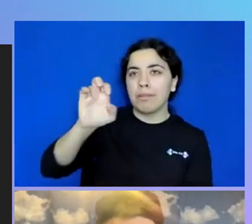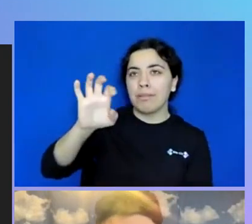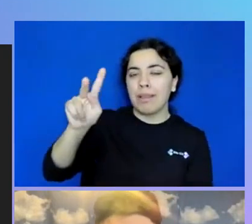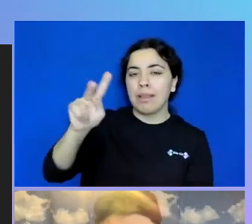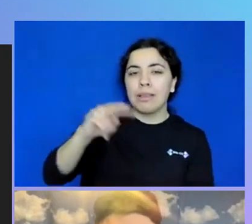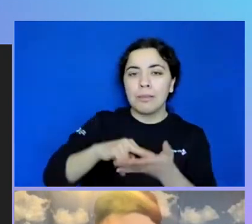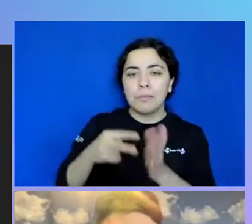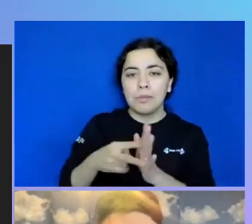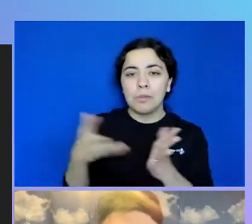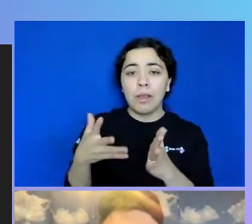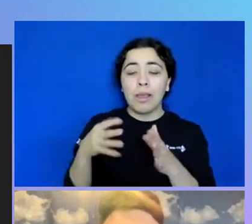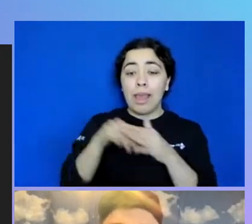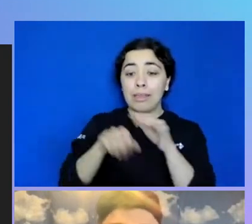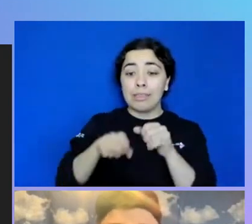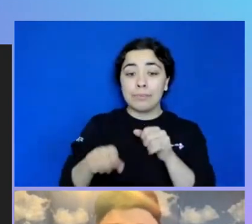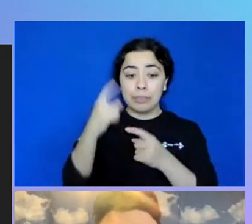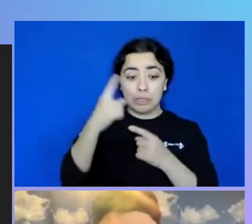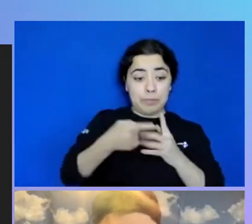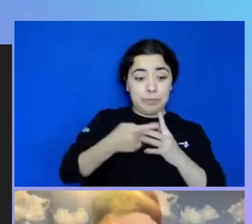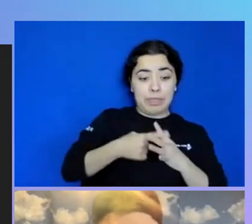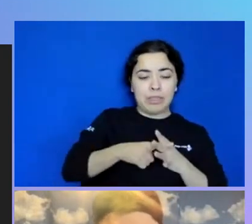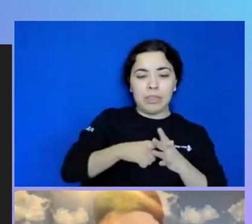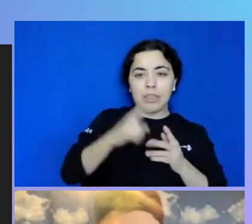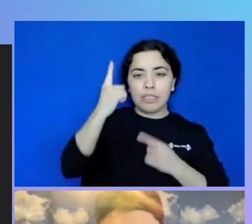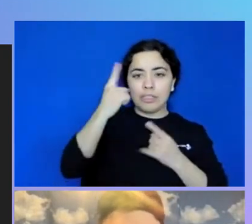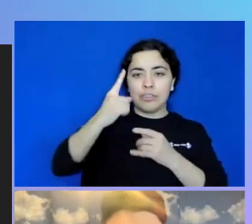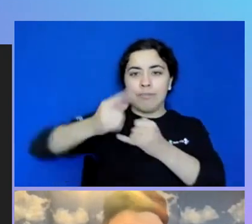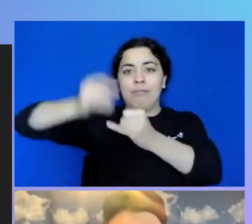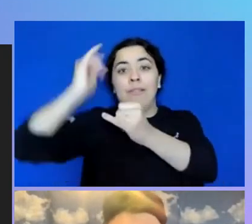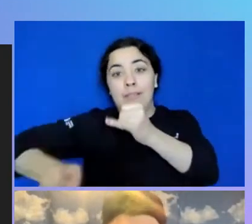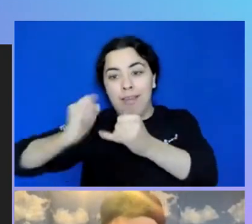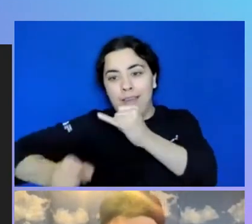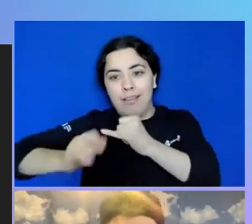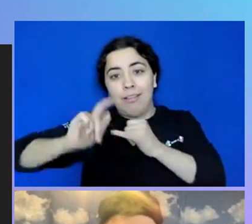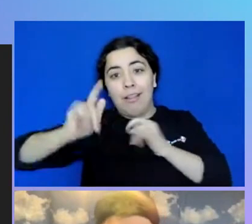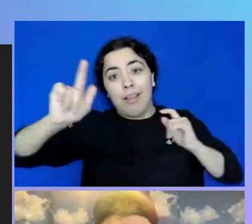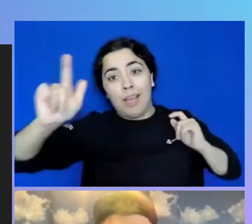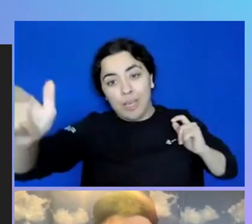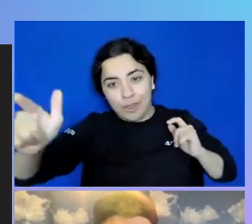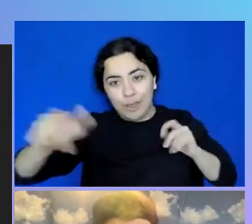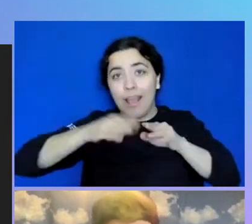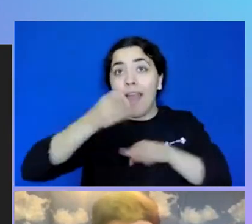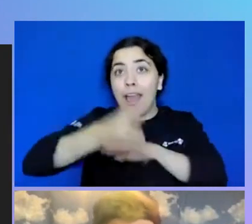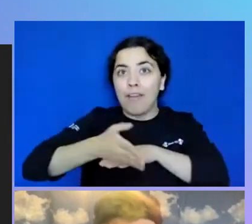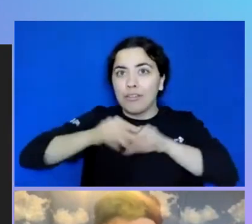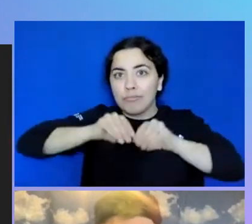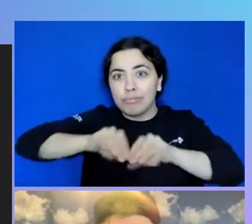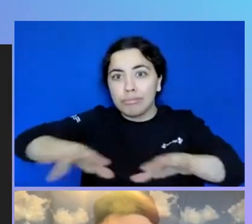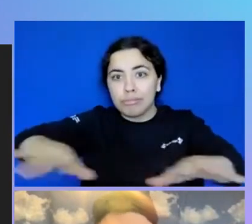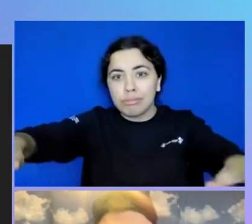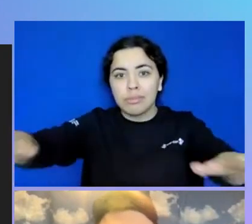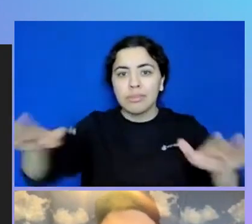for everyone having a low follow through, uh, a low commitment to